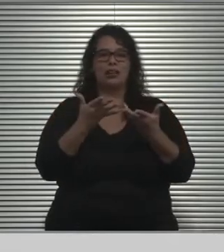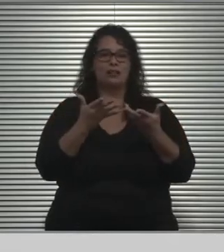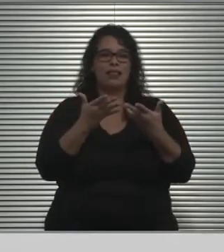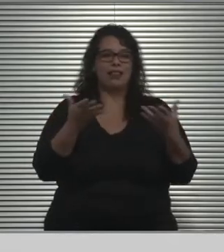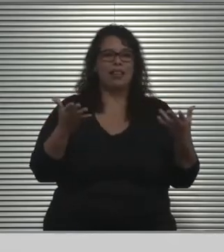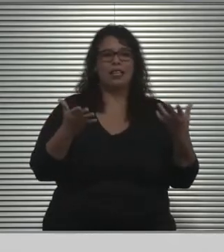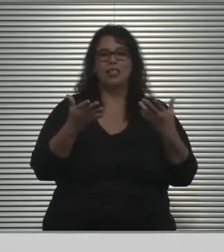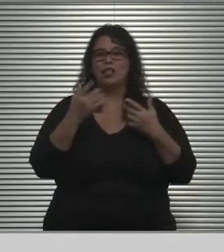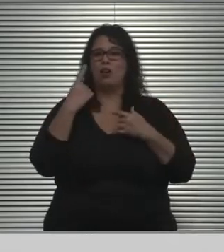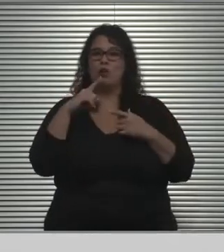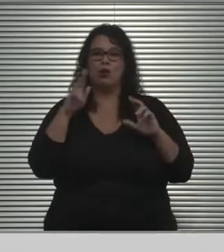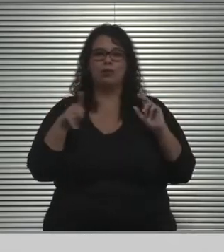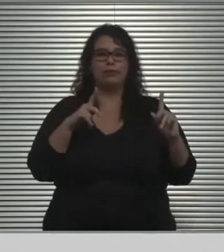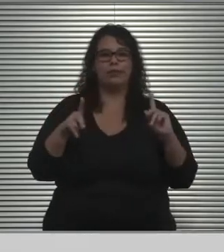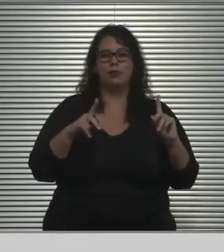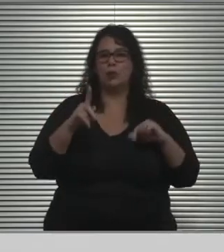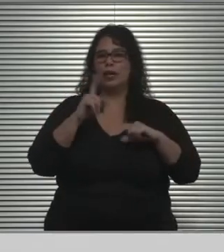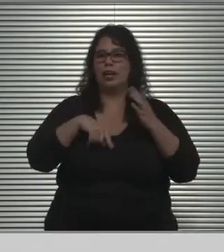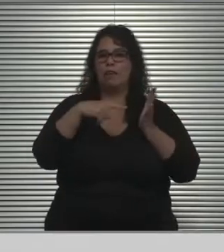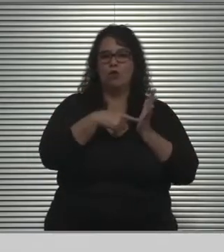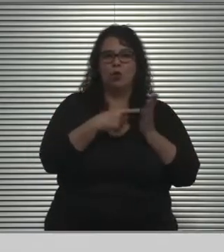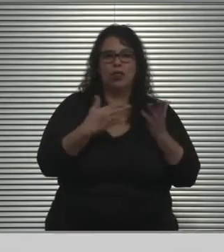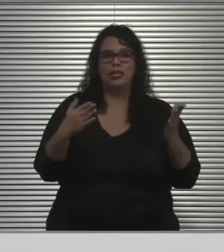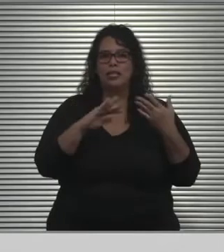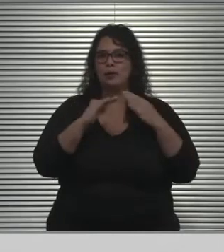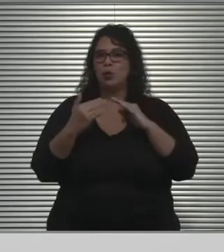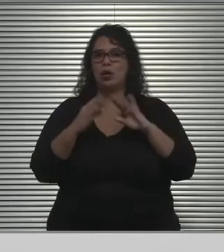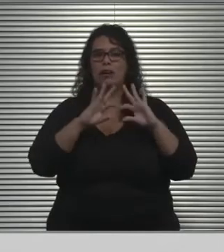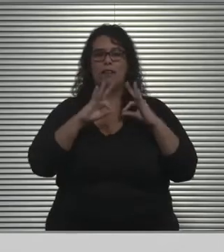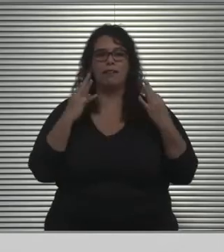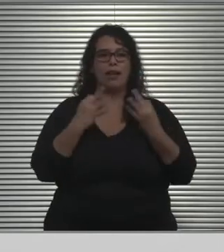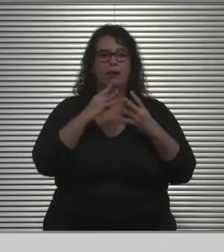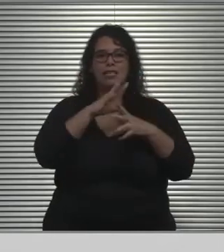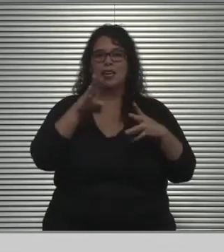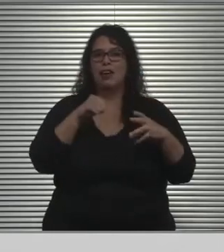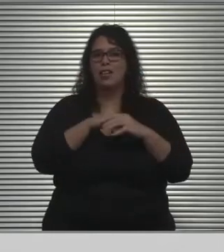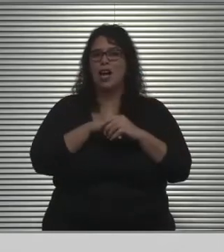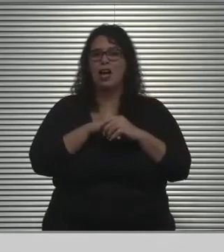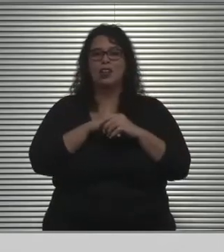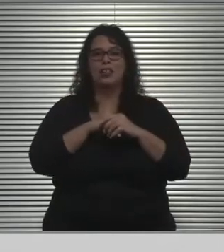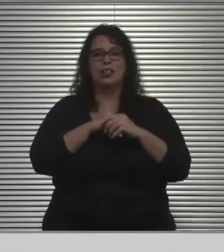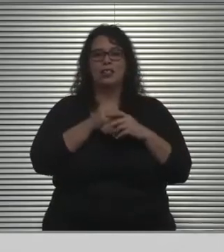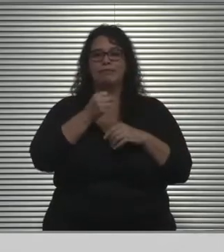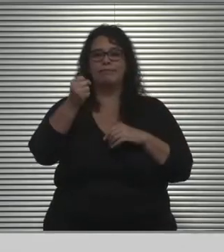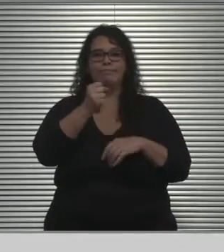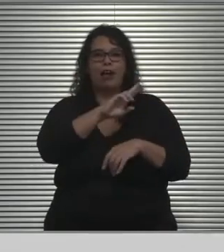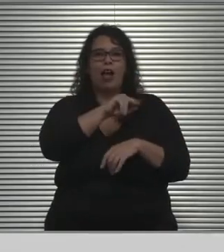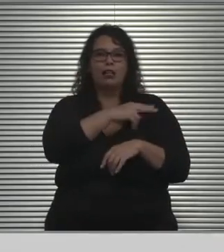They've provided things for families that are involved in staying at the hospital and having to care for their students.